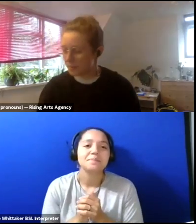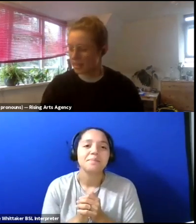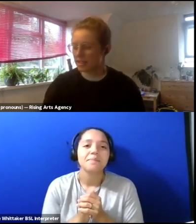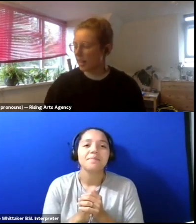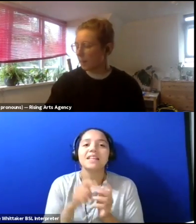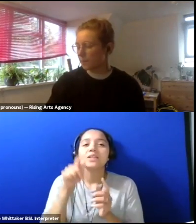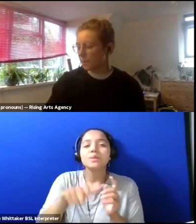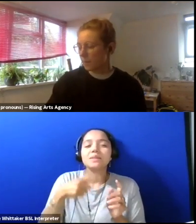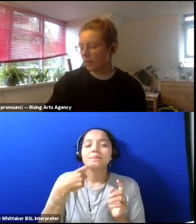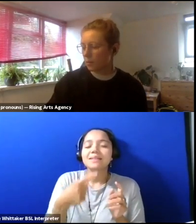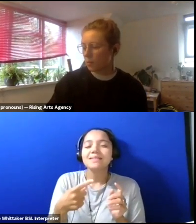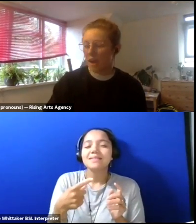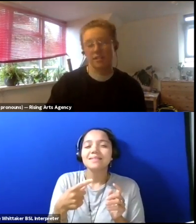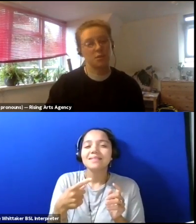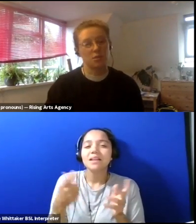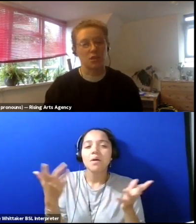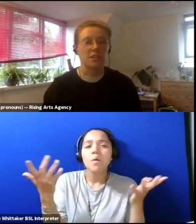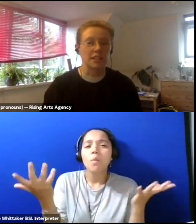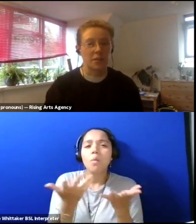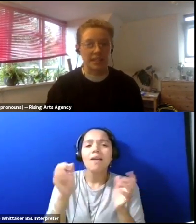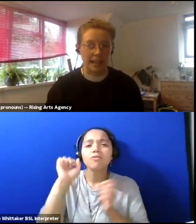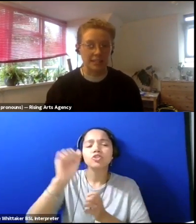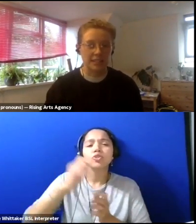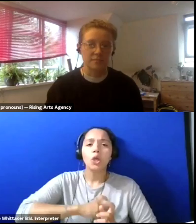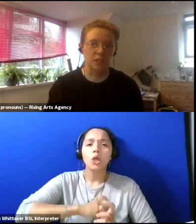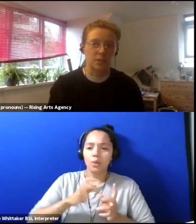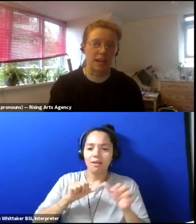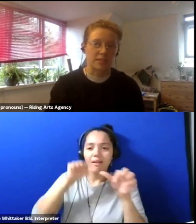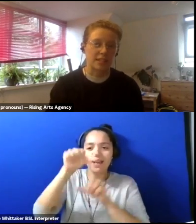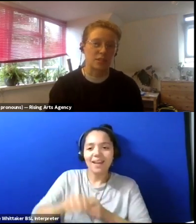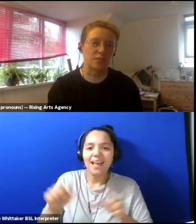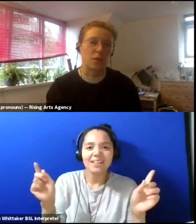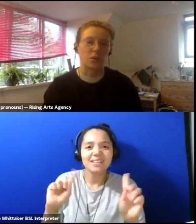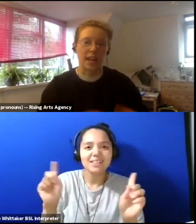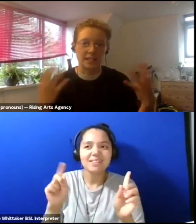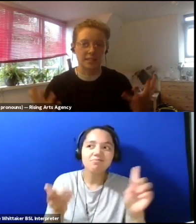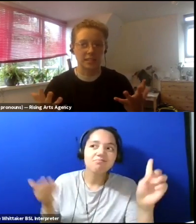'Where is your union going next?' Do you have a sense of what your next-